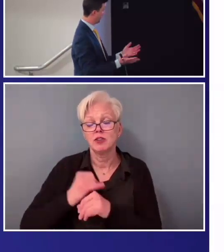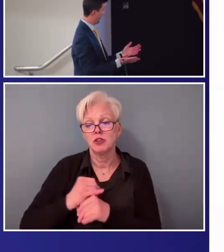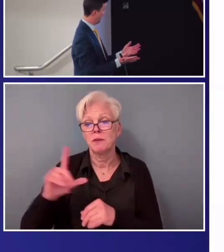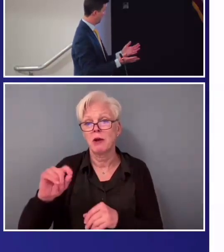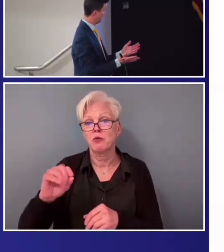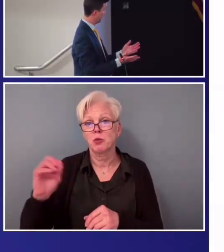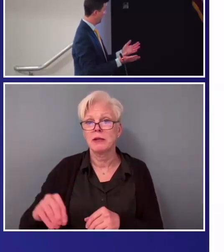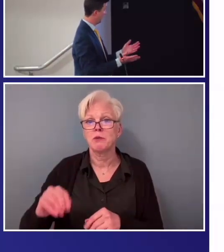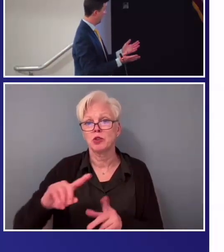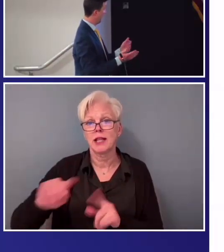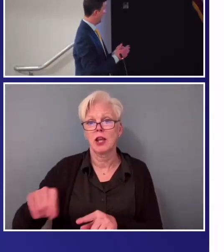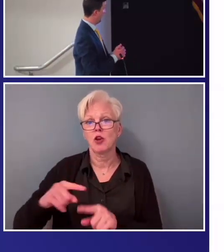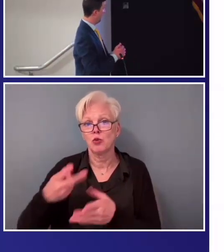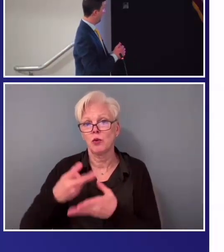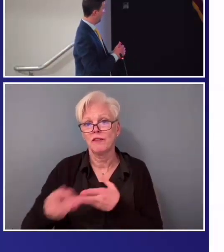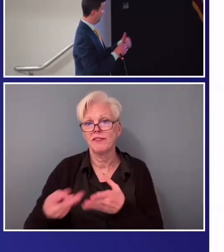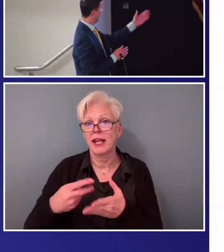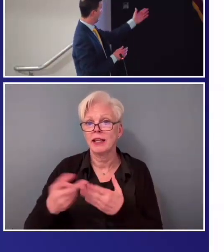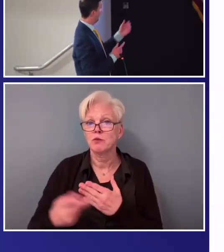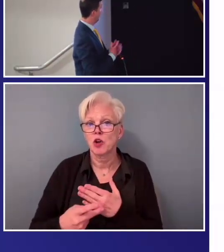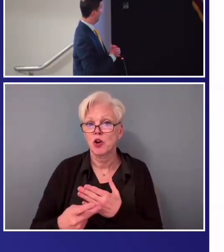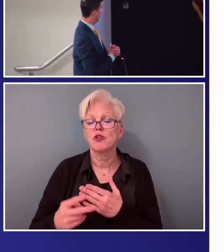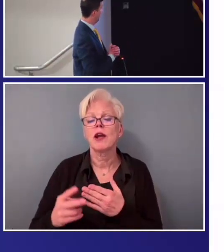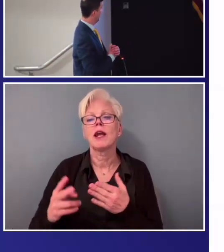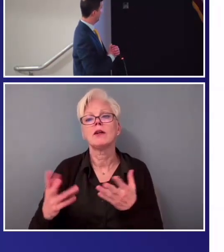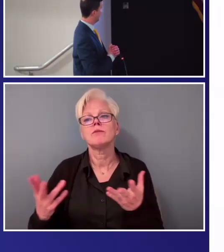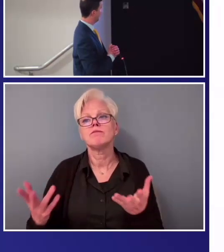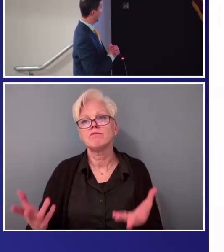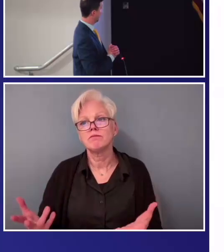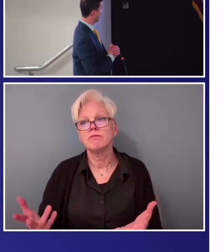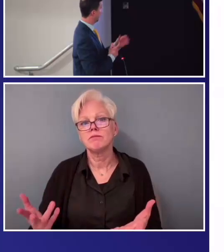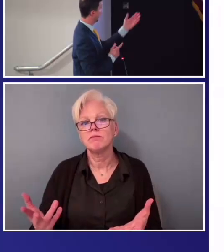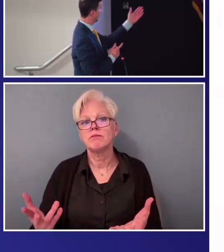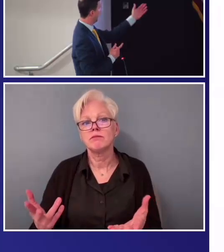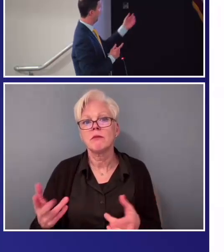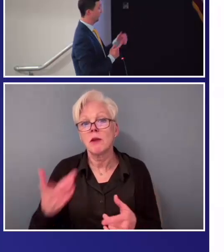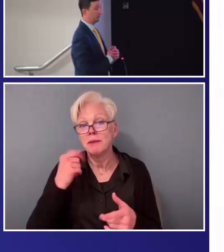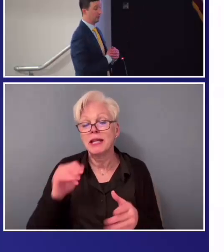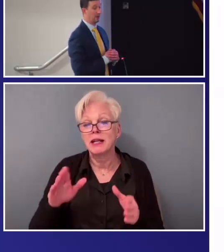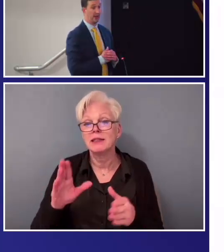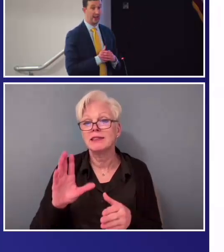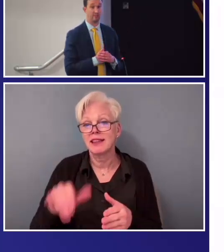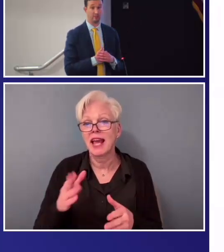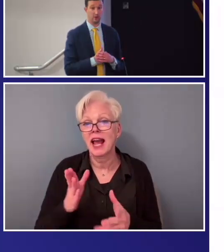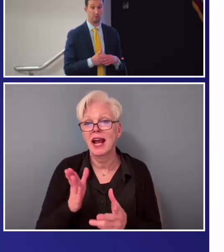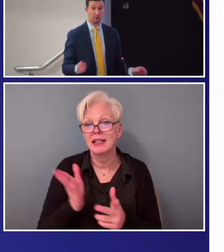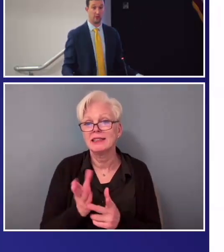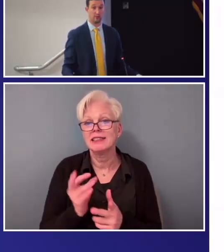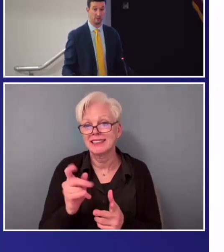program, that -- since the sector is so small, it's only about half of all programs